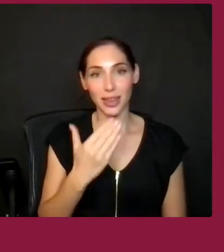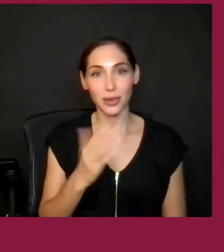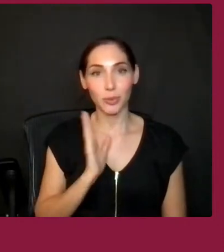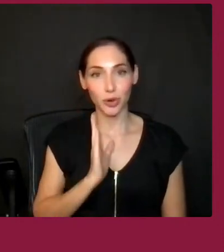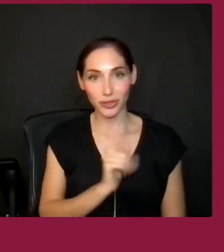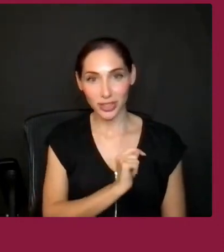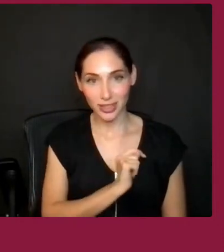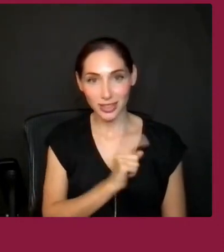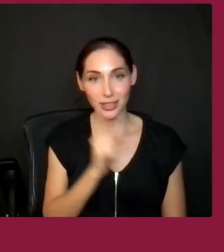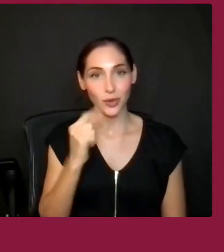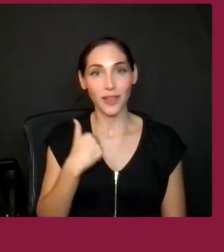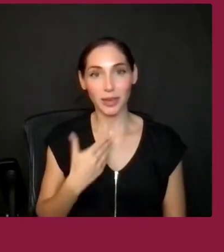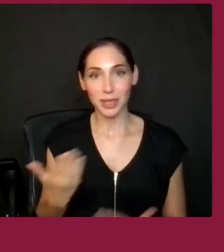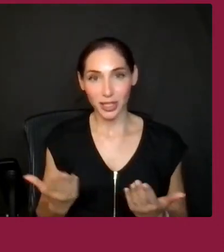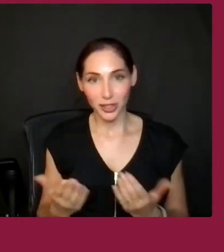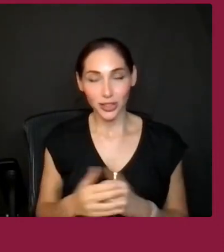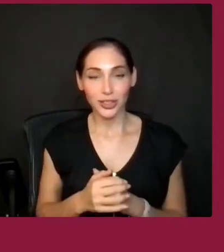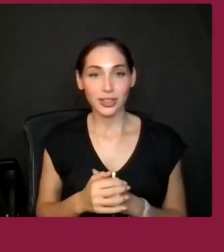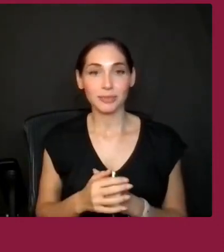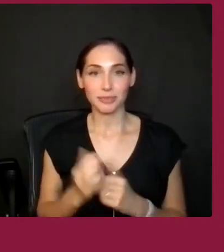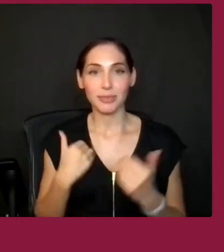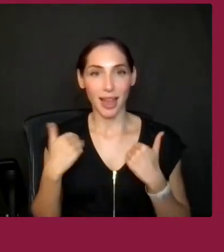having me down here. I have a PowerPoint presentation